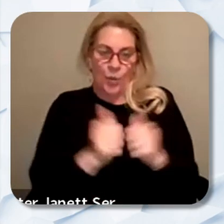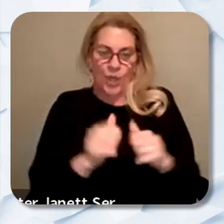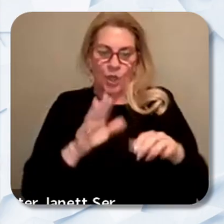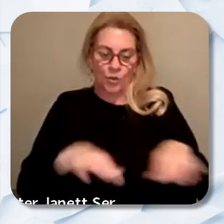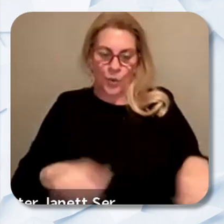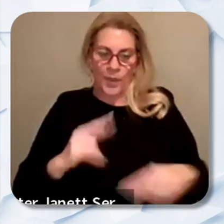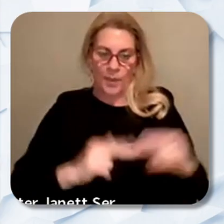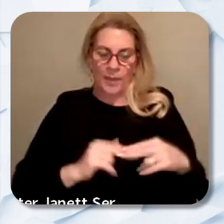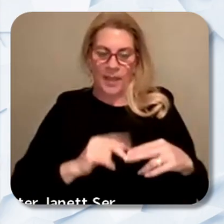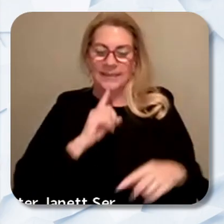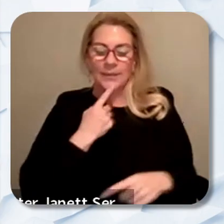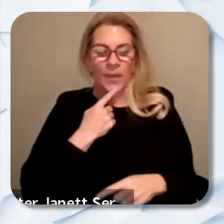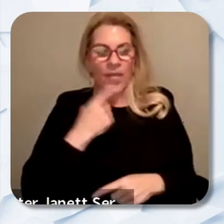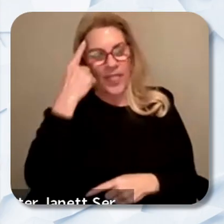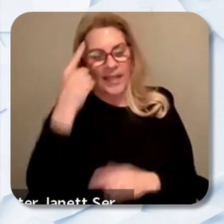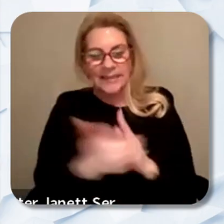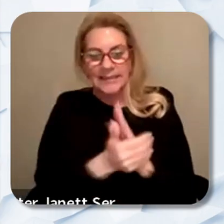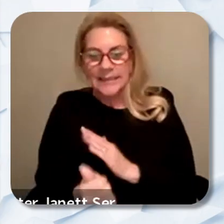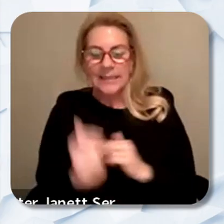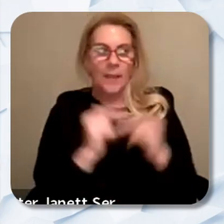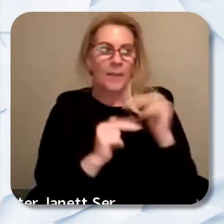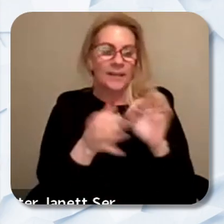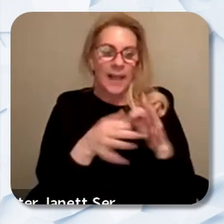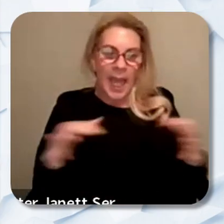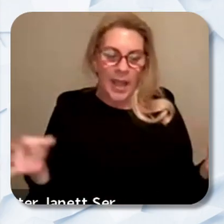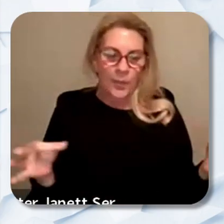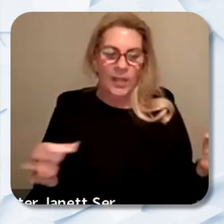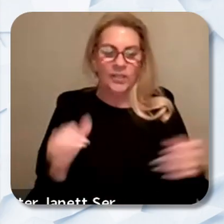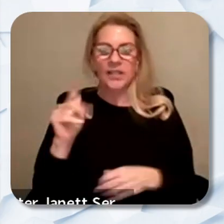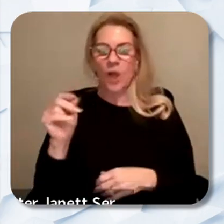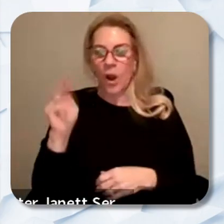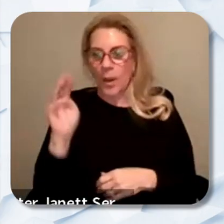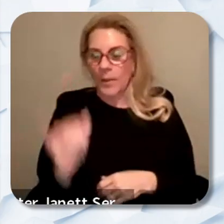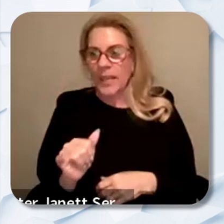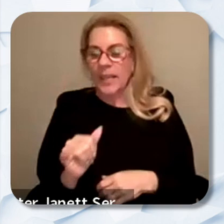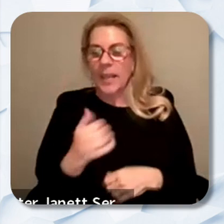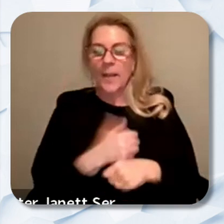critical thinking skills build language build autonomy create a loving caring warm environment